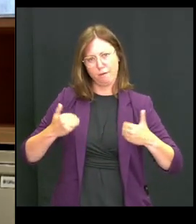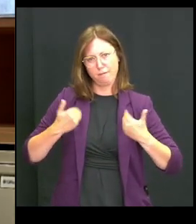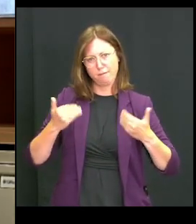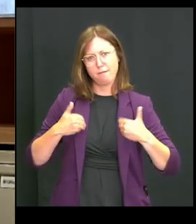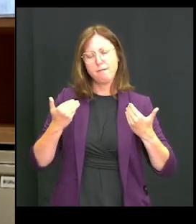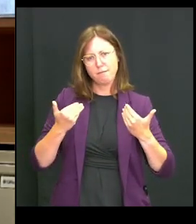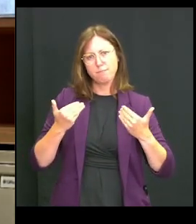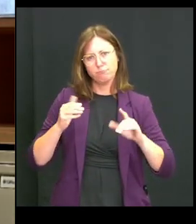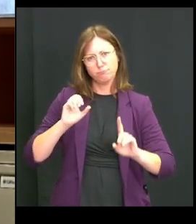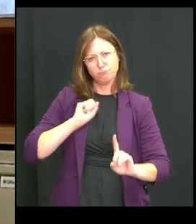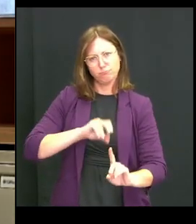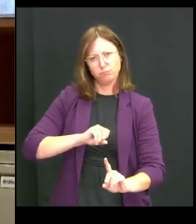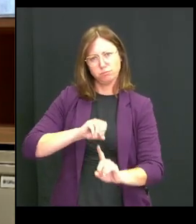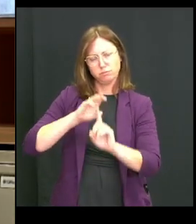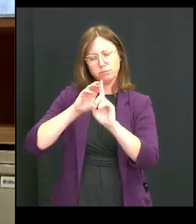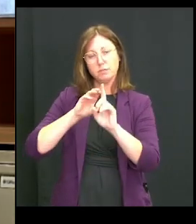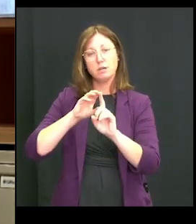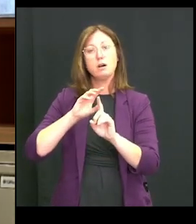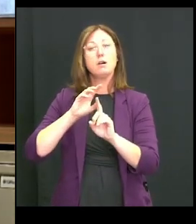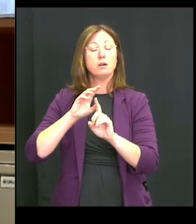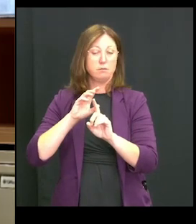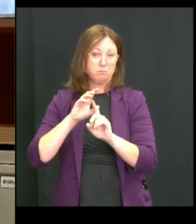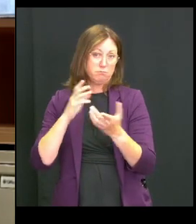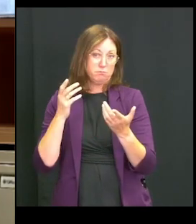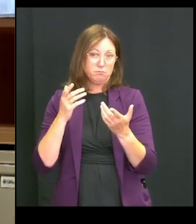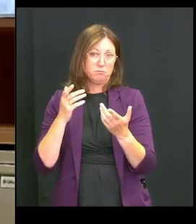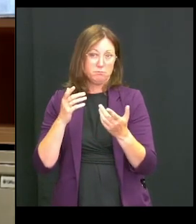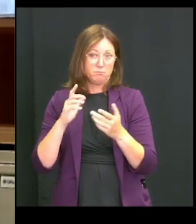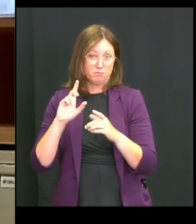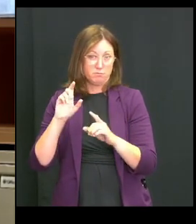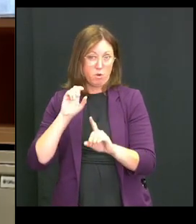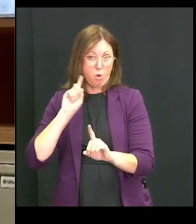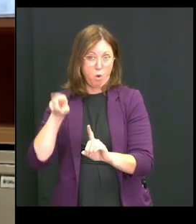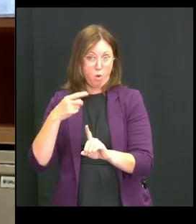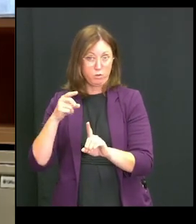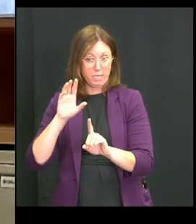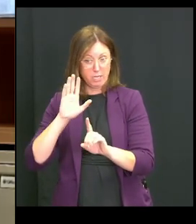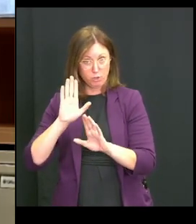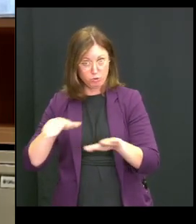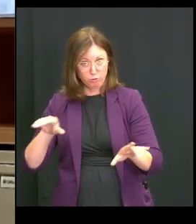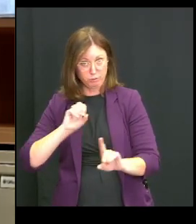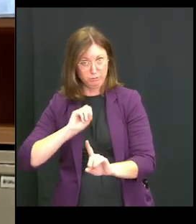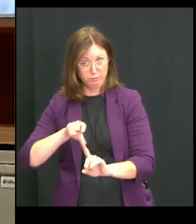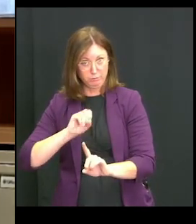It doesn't start with children, we all could use a helpful refresher on some of those issues too,